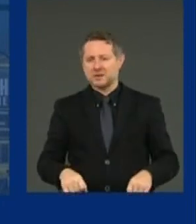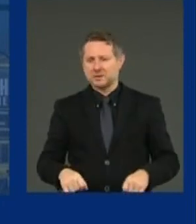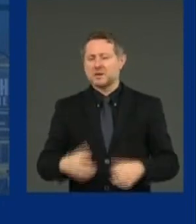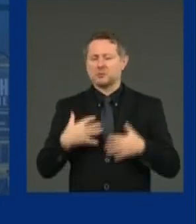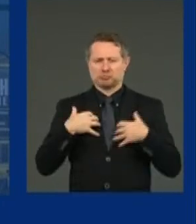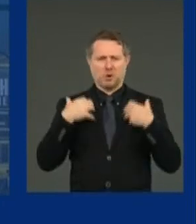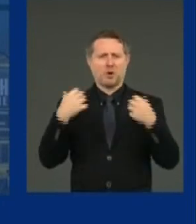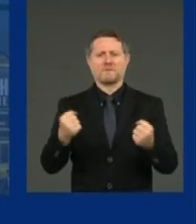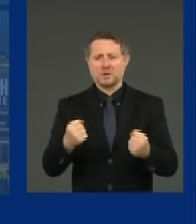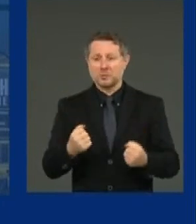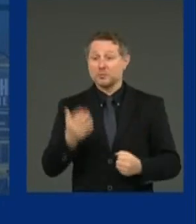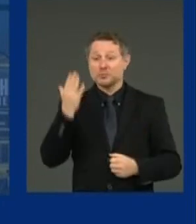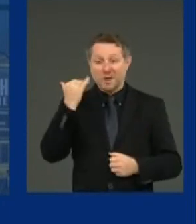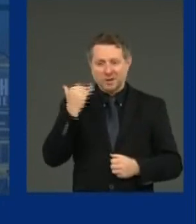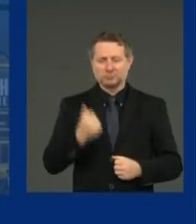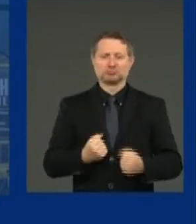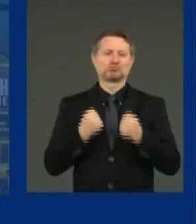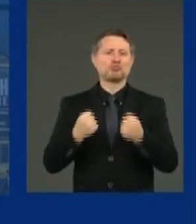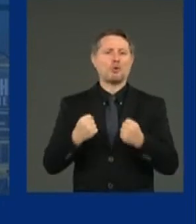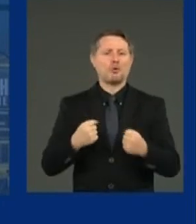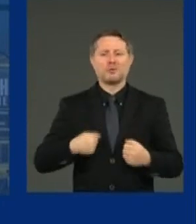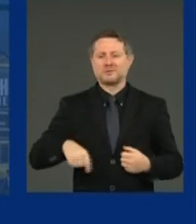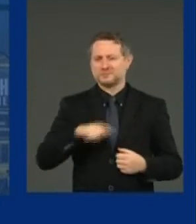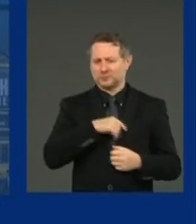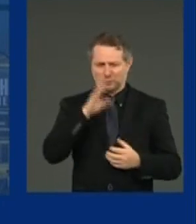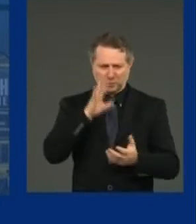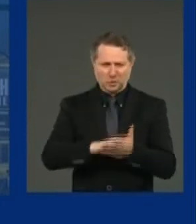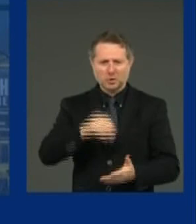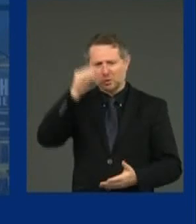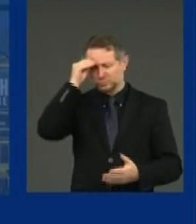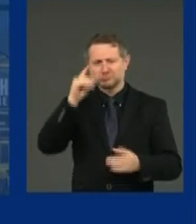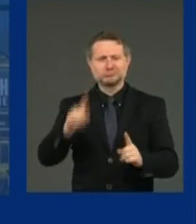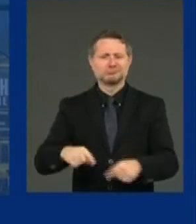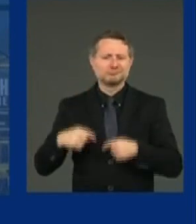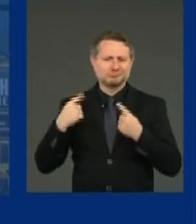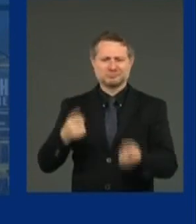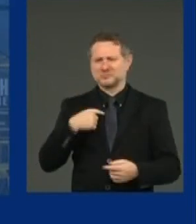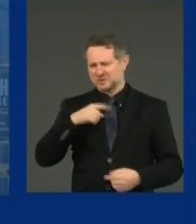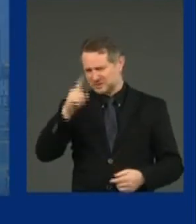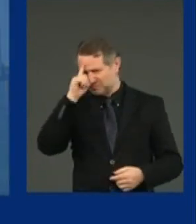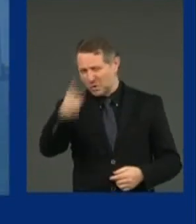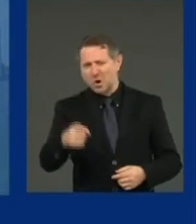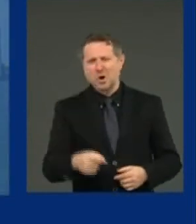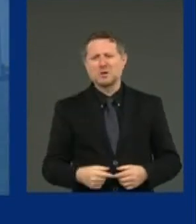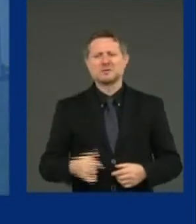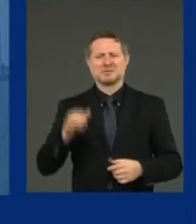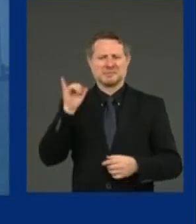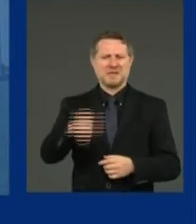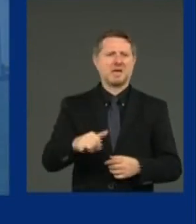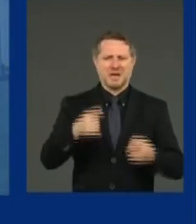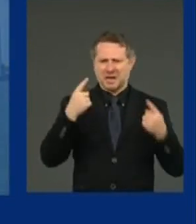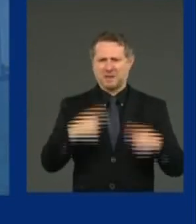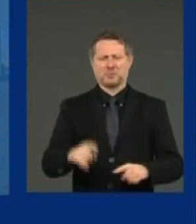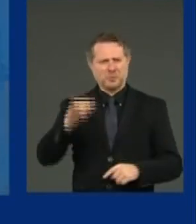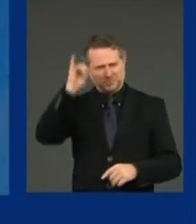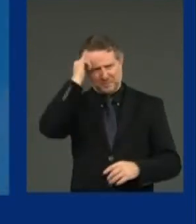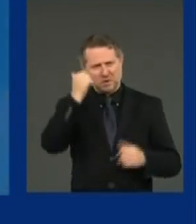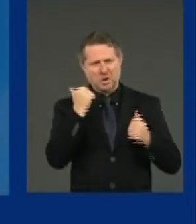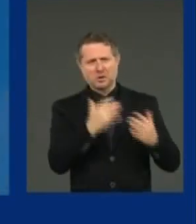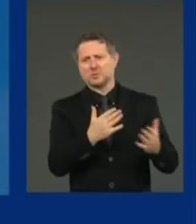THE ECONOMY, ALL RIGHT. BUT WE ARE GOING TO GET BACK UP BECAUSE WE ARE STRONG ENOUGH AND WE ARE GOING TO LEARN FROM IT BECAUSE WE ARE SMART ENOUGH.